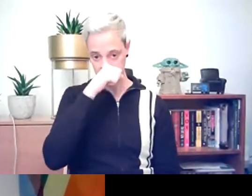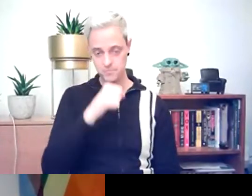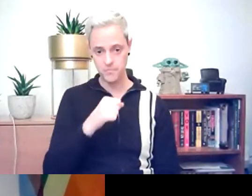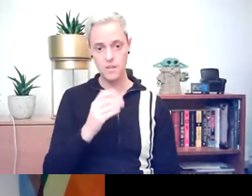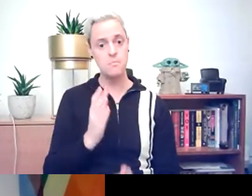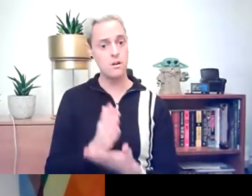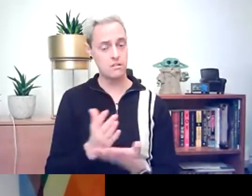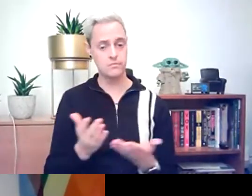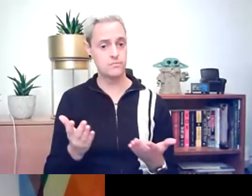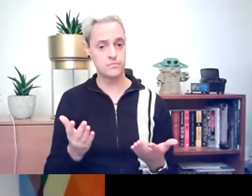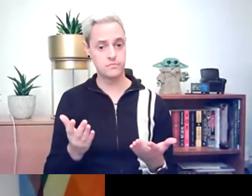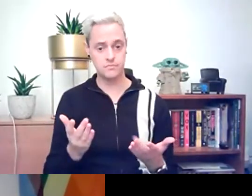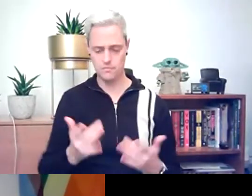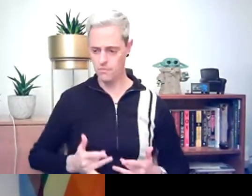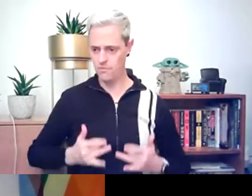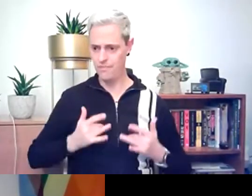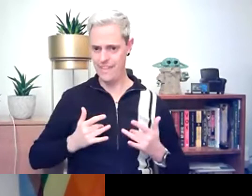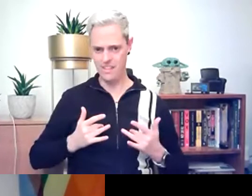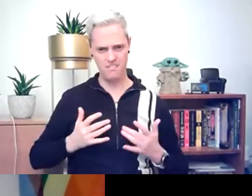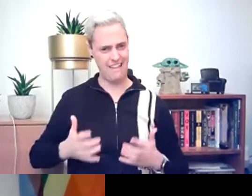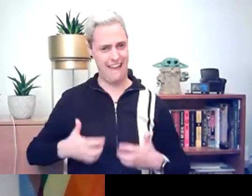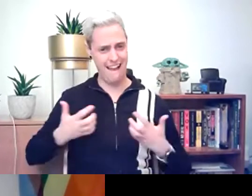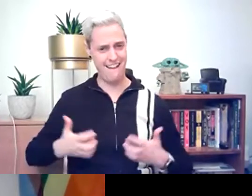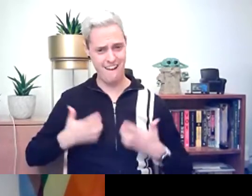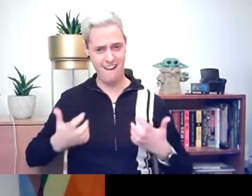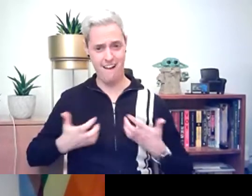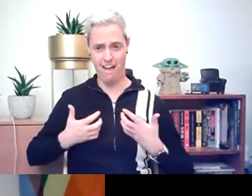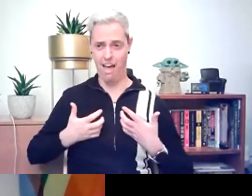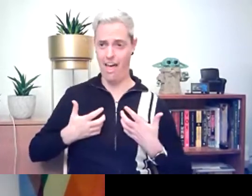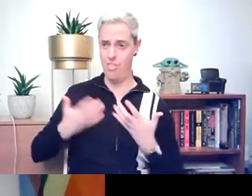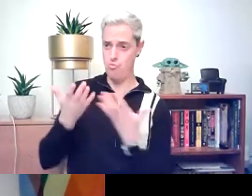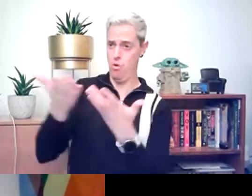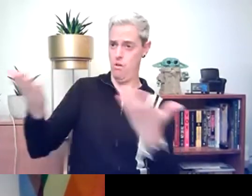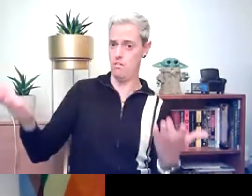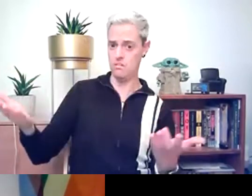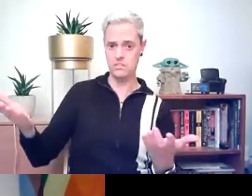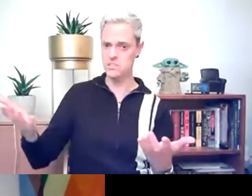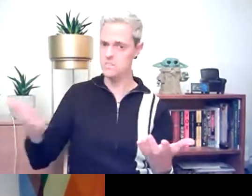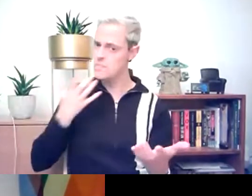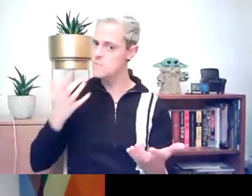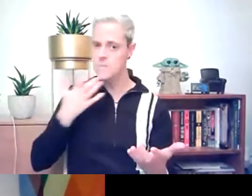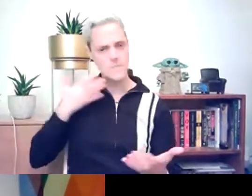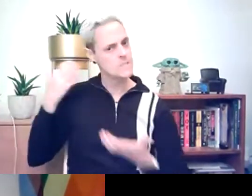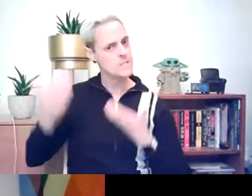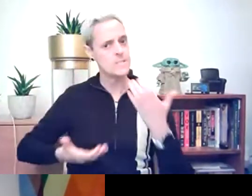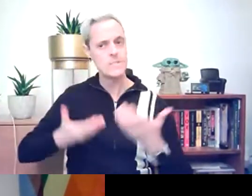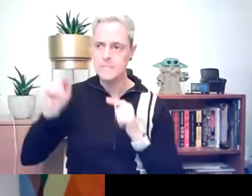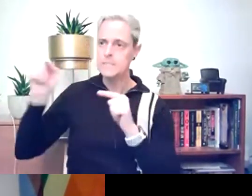that it was that kind of real sense of just anger and resentment at the world and just not being able to get past it. 18:37:52 And that was the point where, you